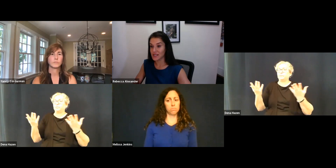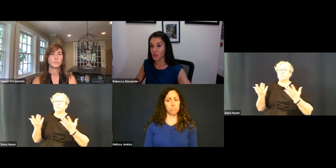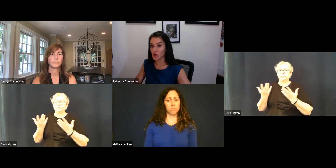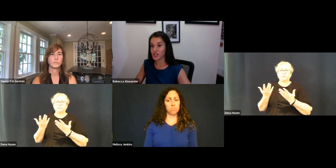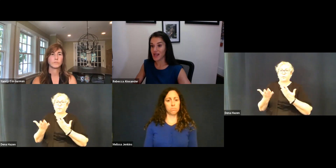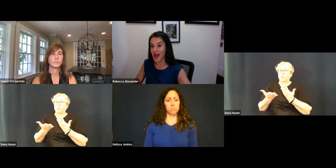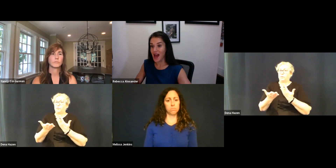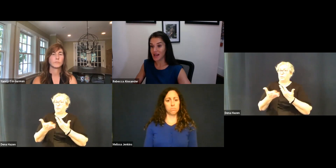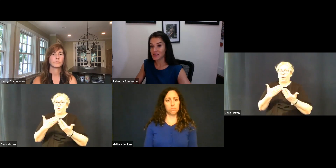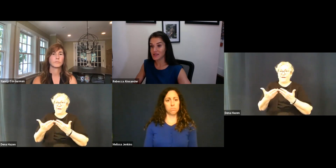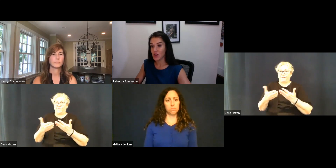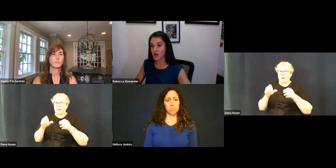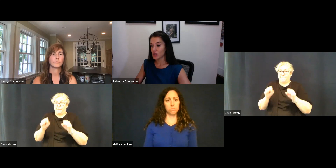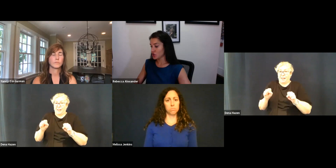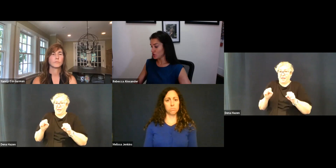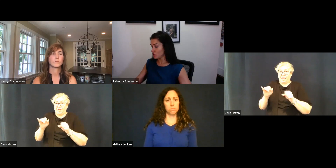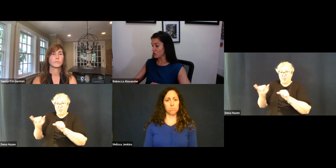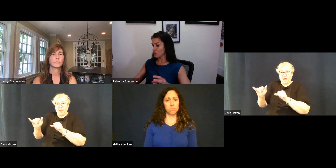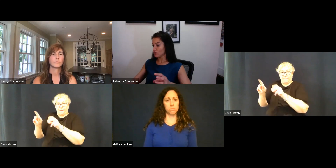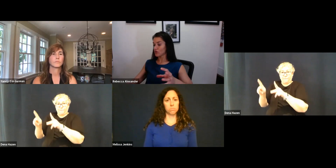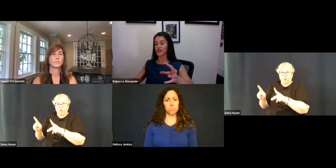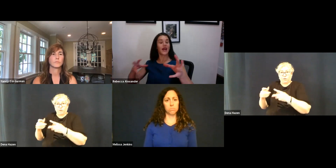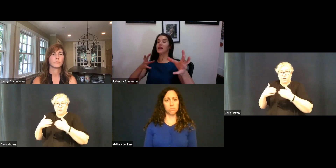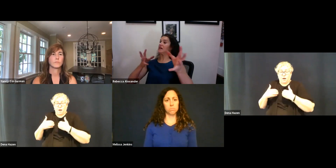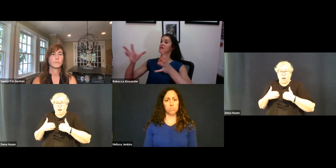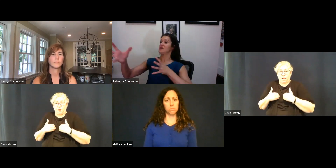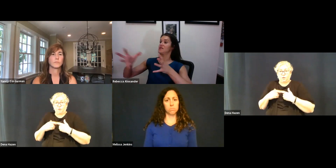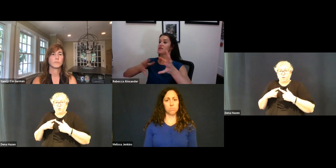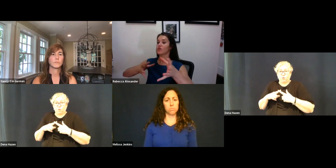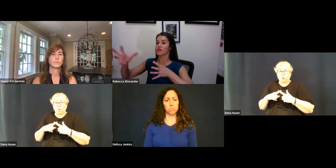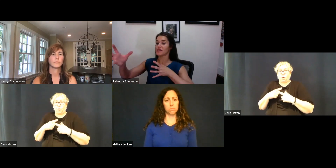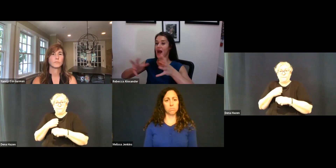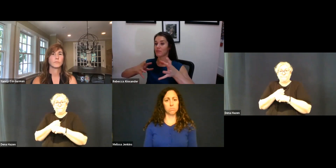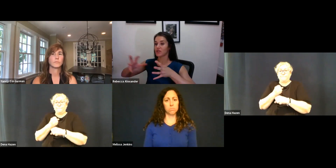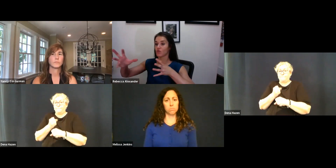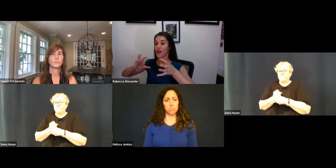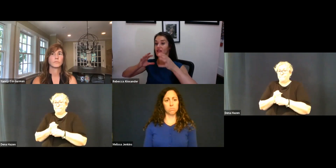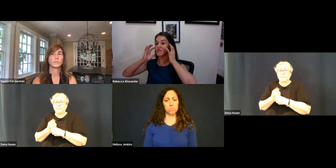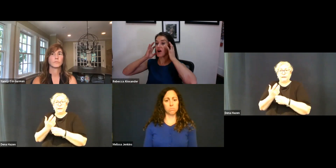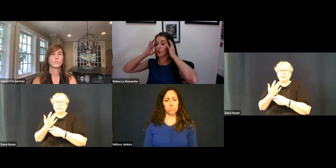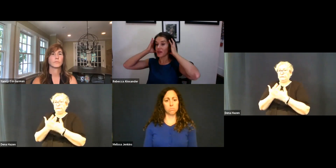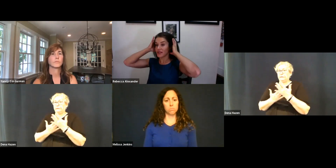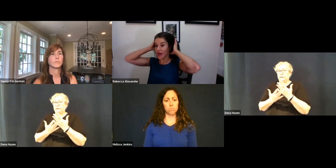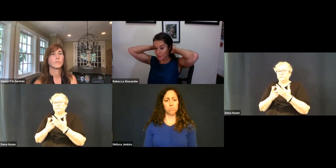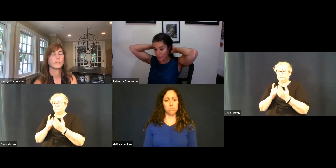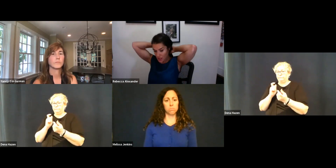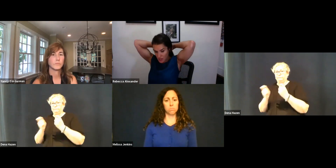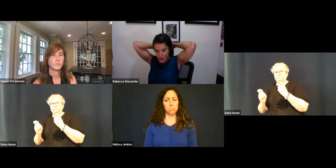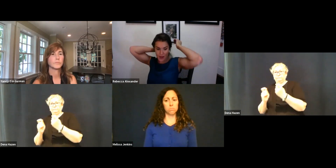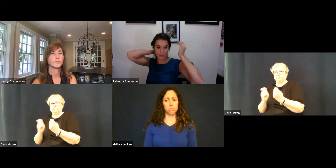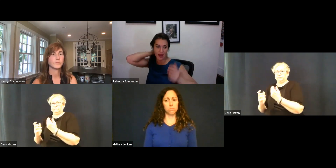this person has to create assistive or adaptive ways of helping them.